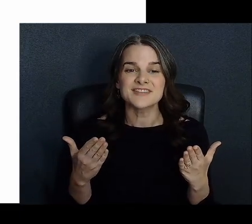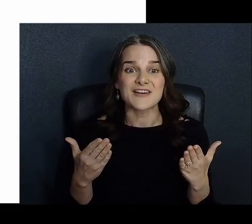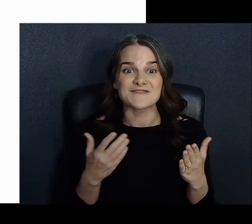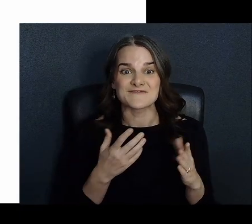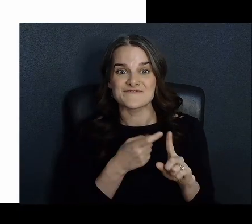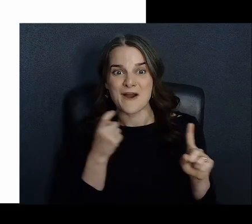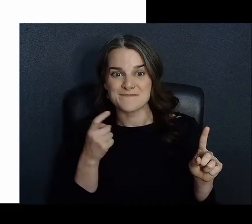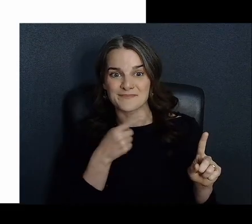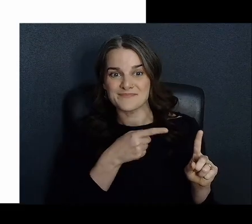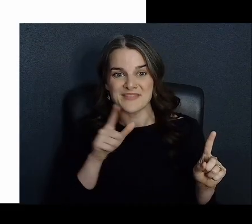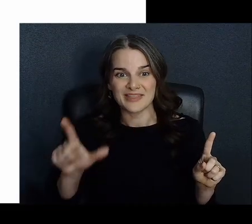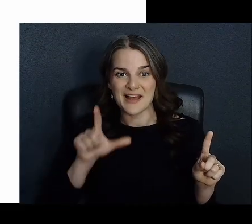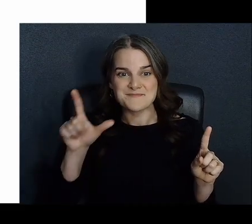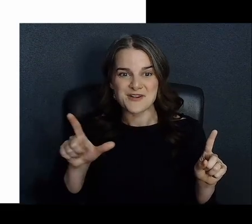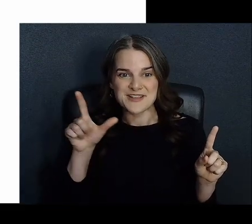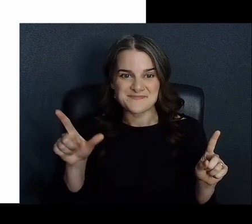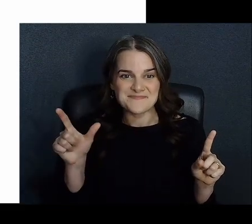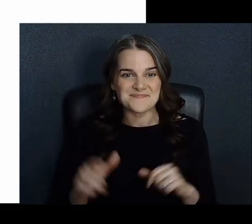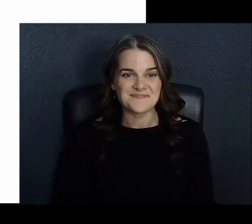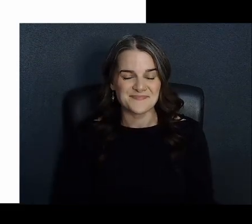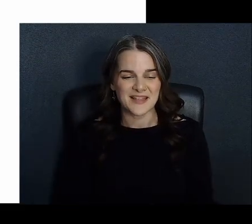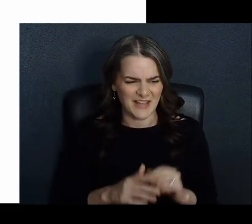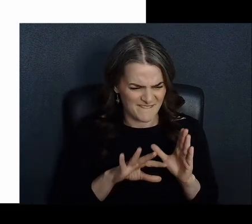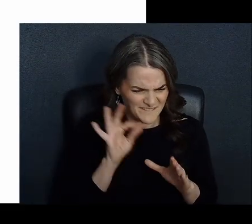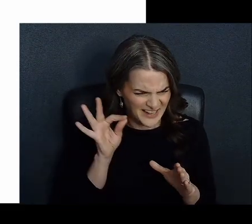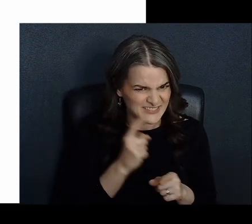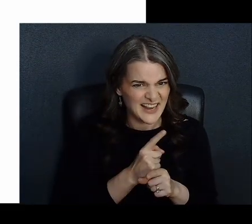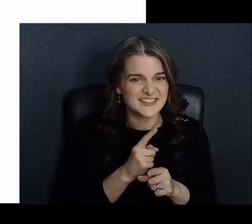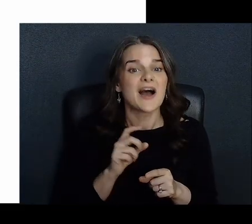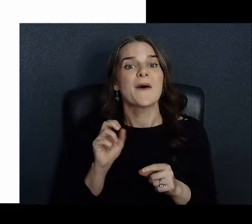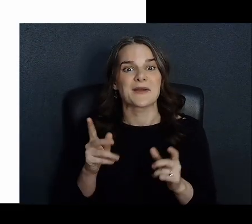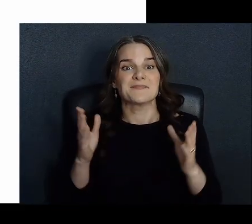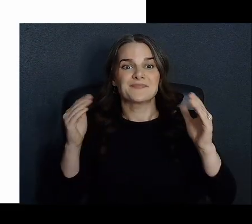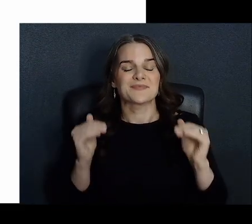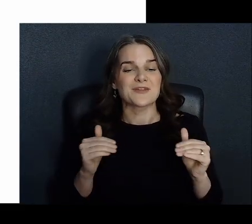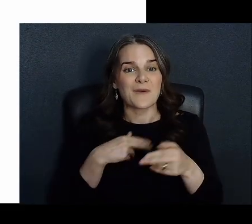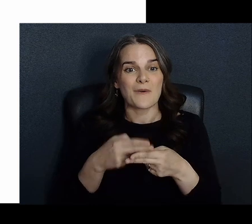Here we are. This is one that in our lending library is called the Orbit Reader.